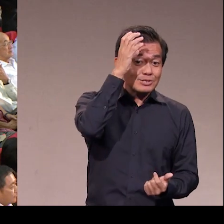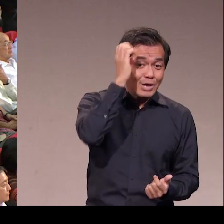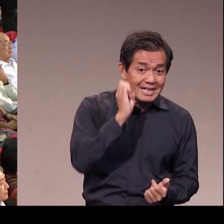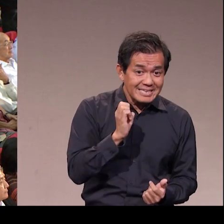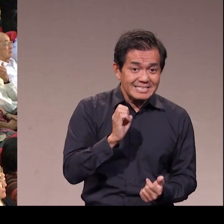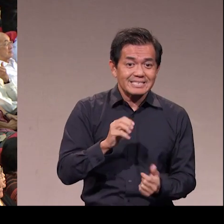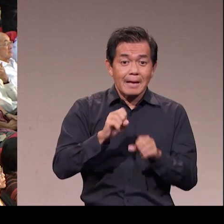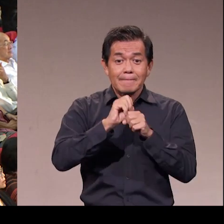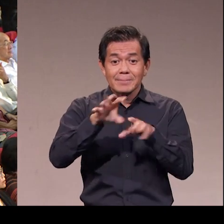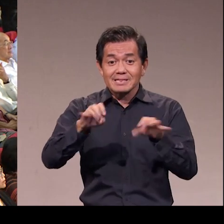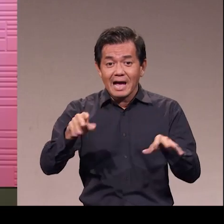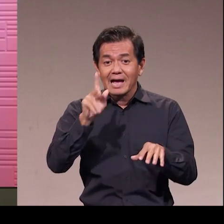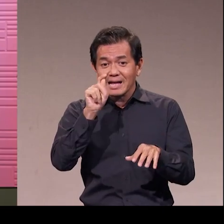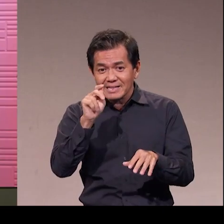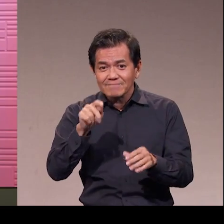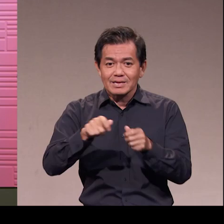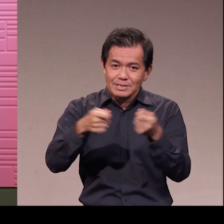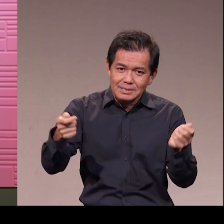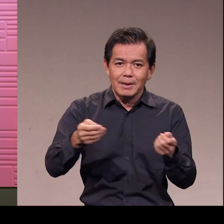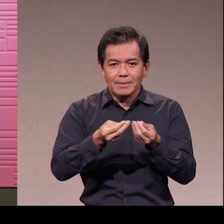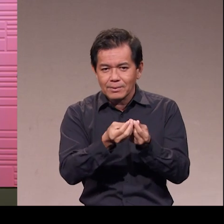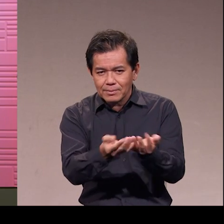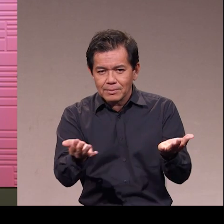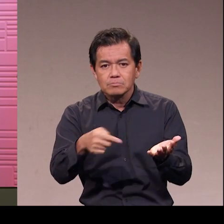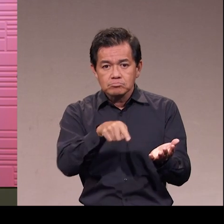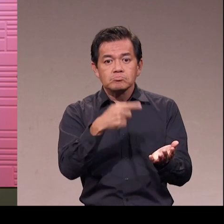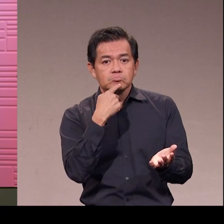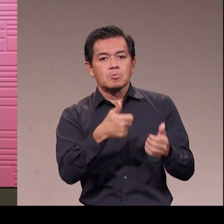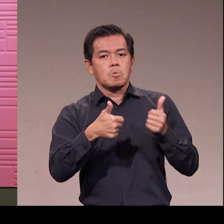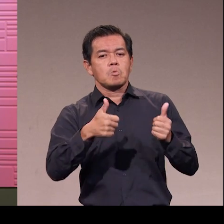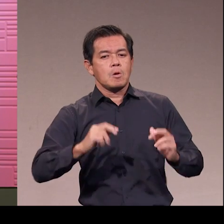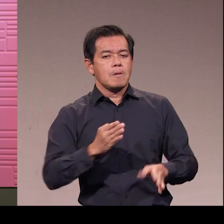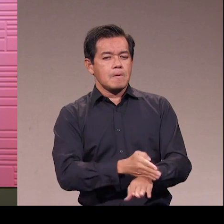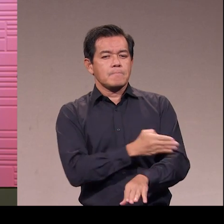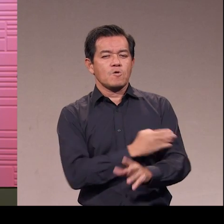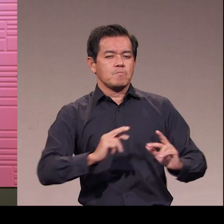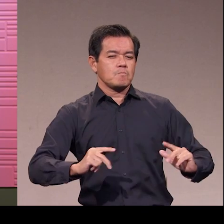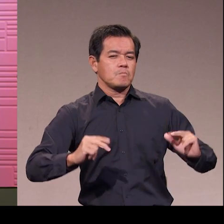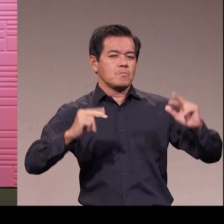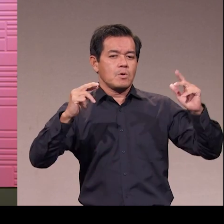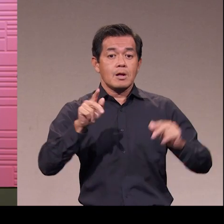Their detailed reporting helps people people who are not fluent in English